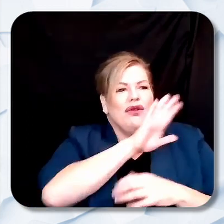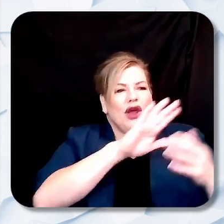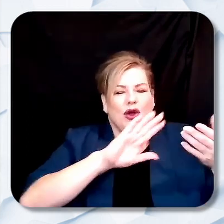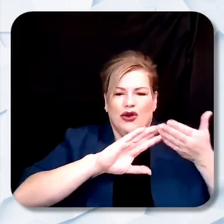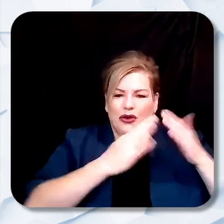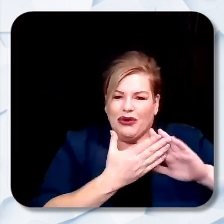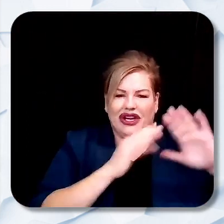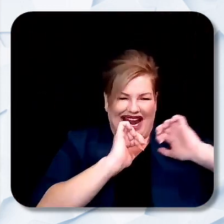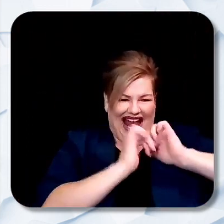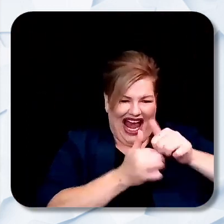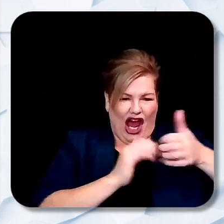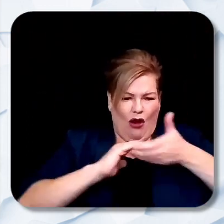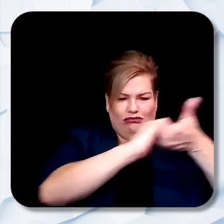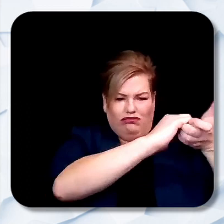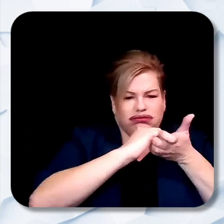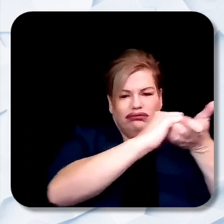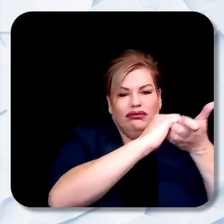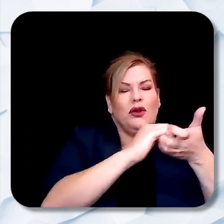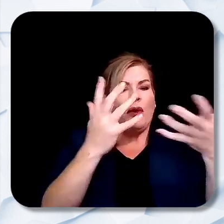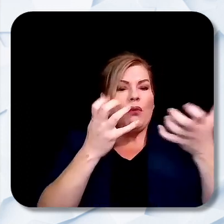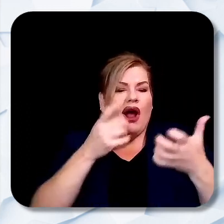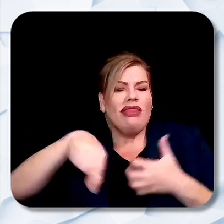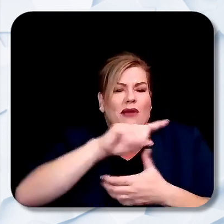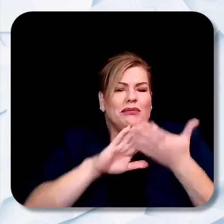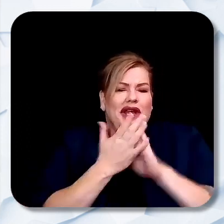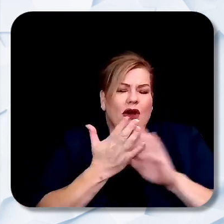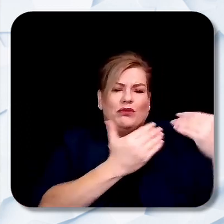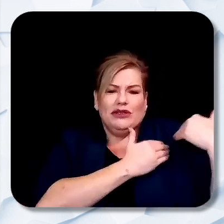And of course, we want them to be responsible, productive citizens, and that's really the idea